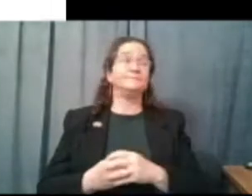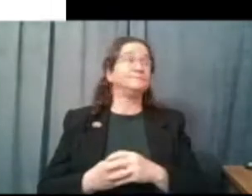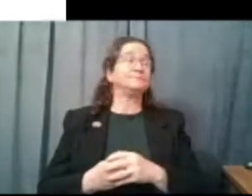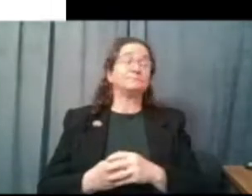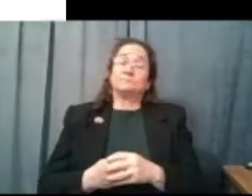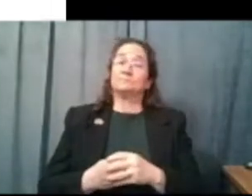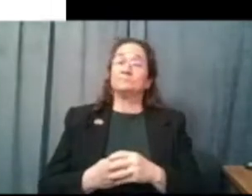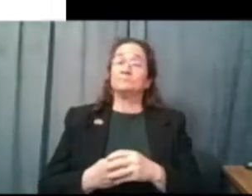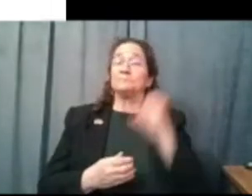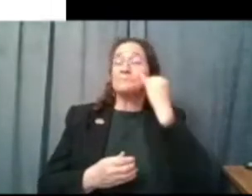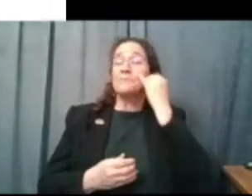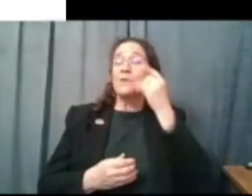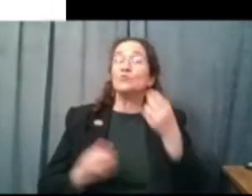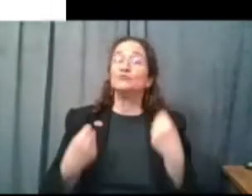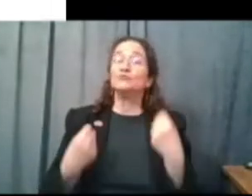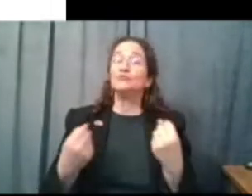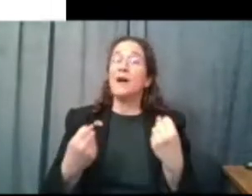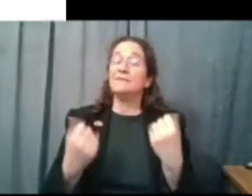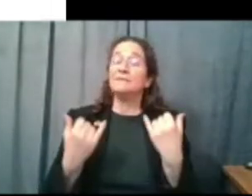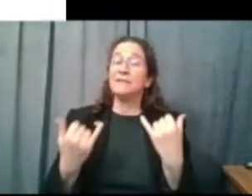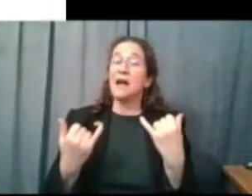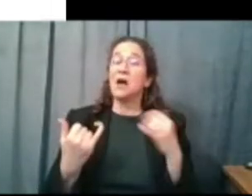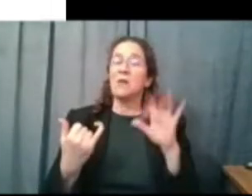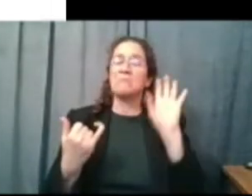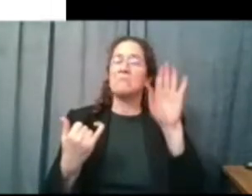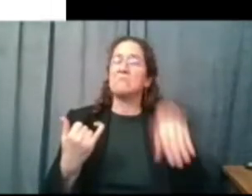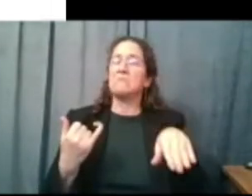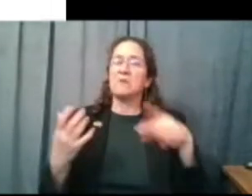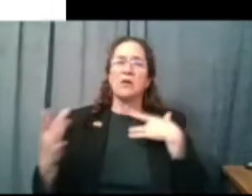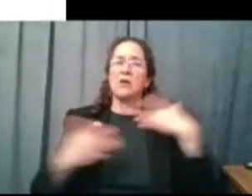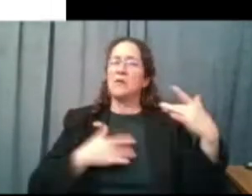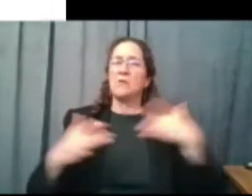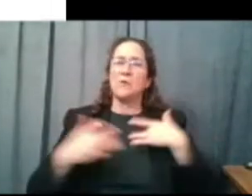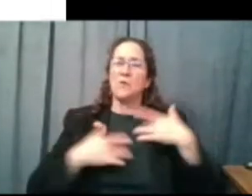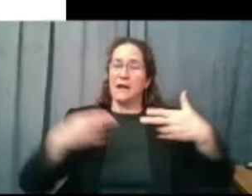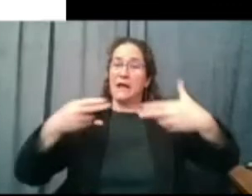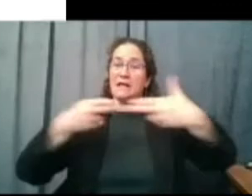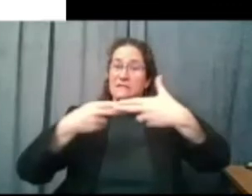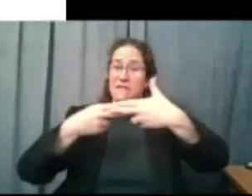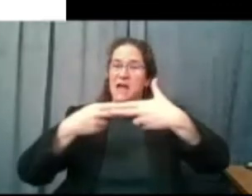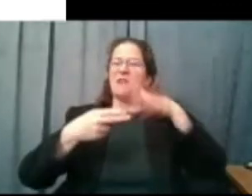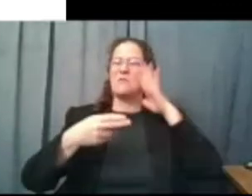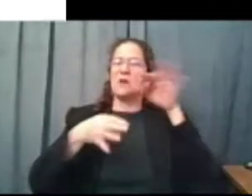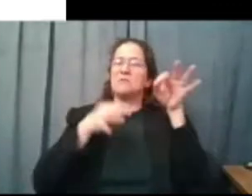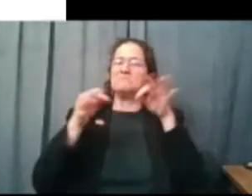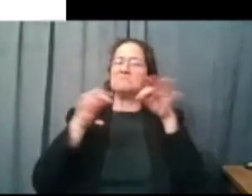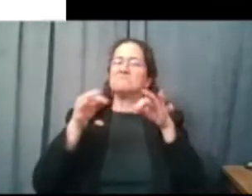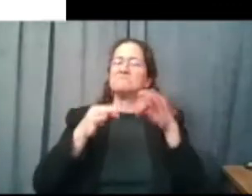one of the things that we'll be sure to do will be sure to describe the slides. So that way you don't have to try to look at them while you're driving.